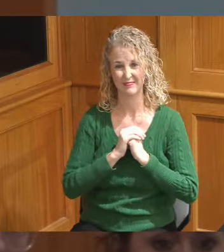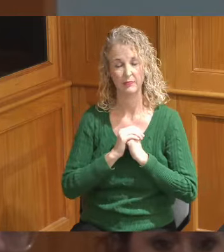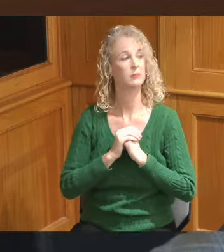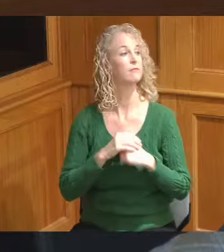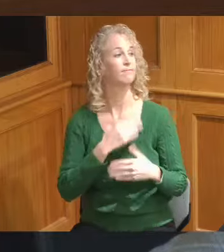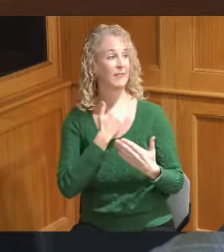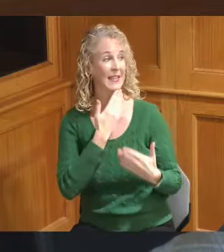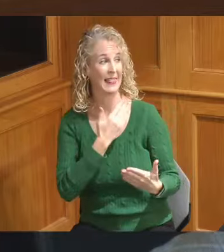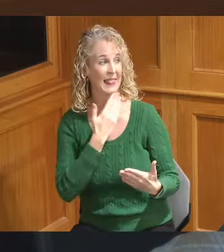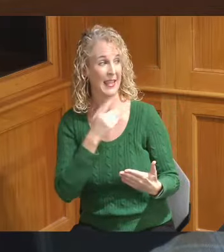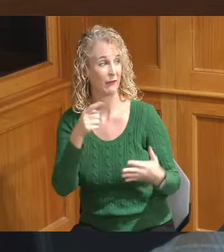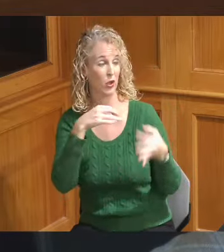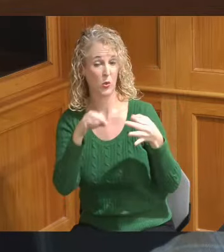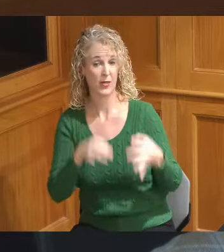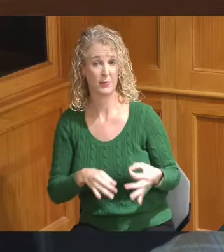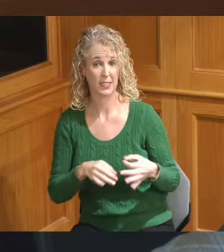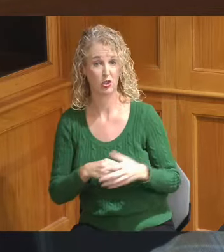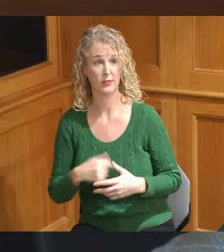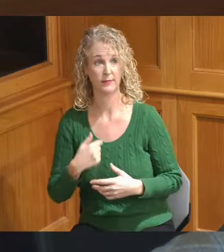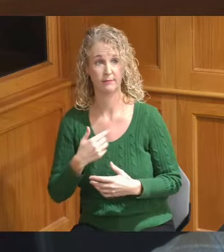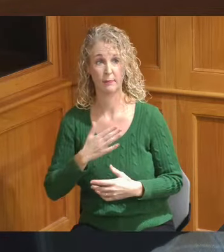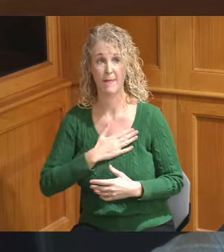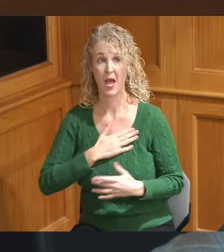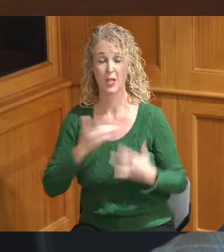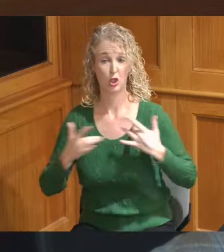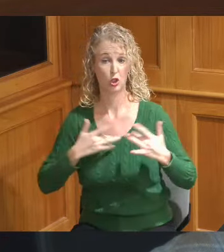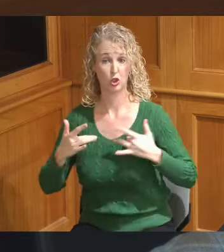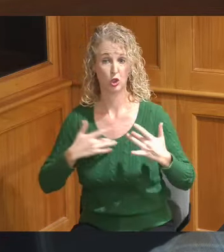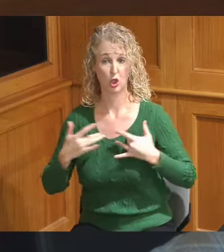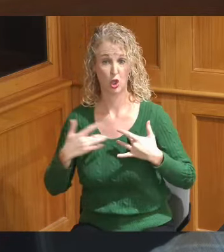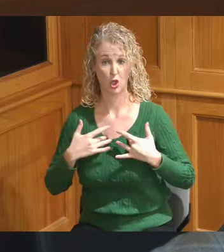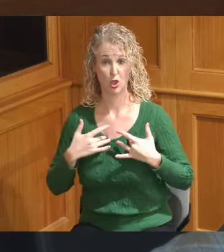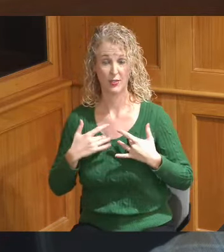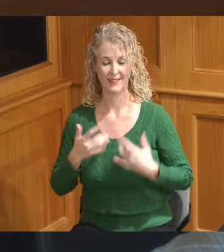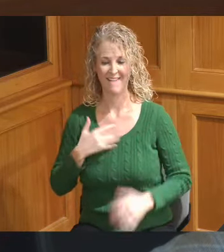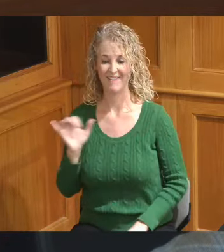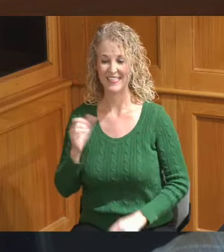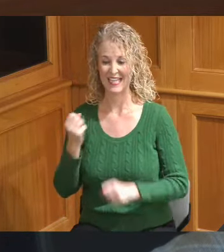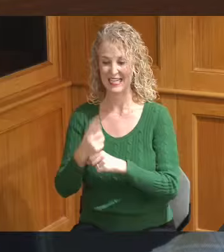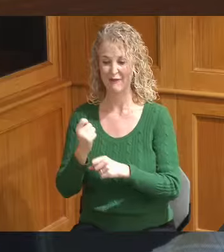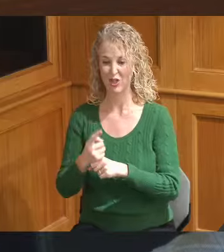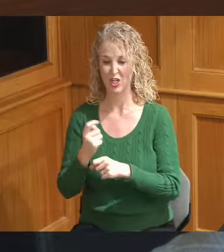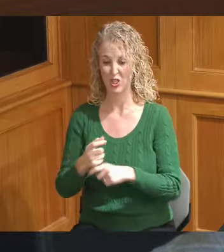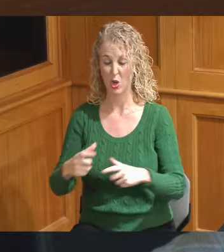thank you for the explanation. I just my biggest thing was we had bigger potholes than we ever had